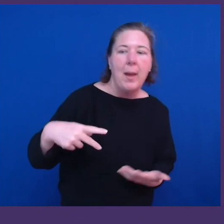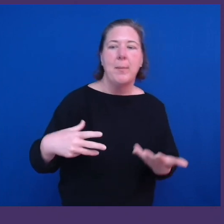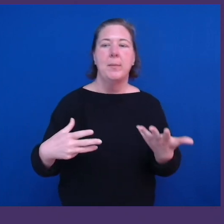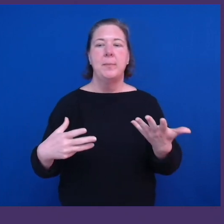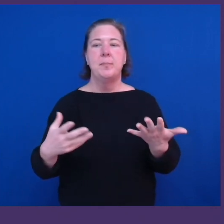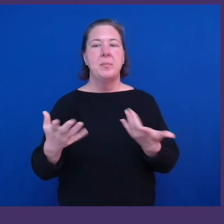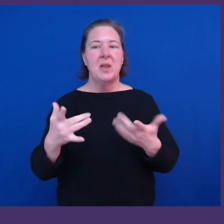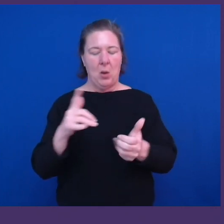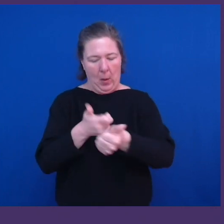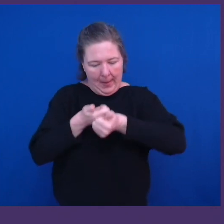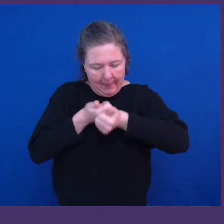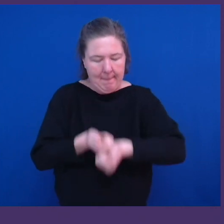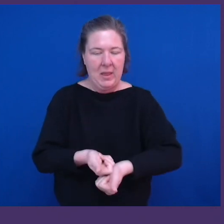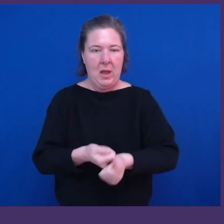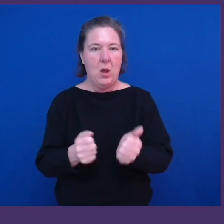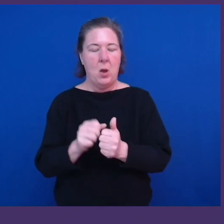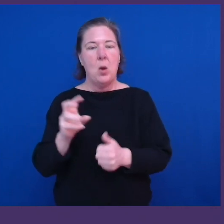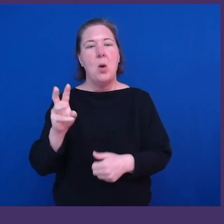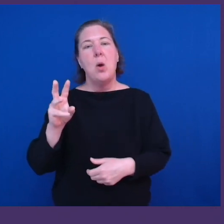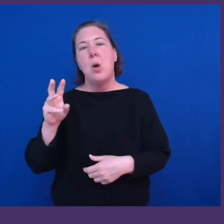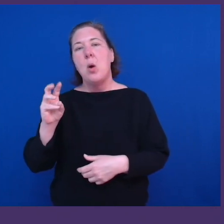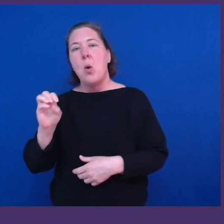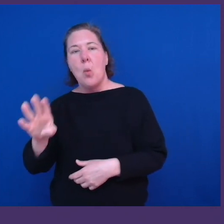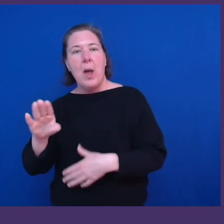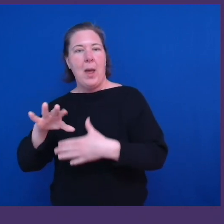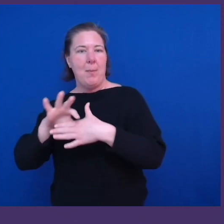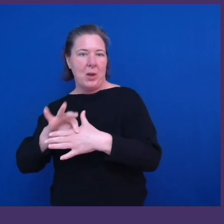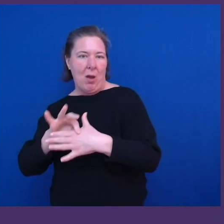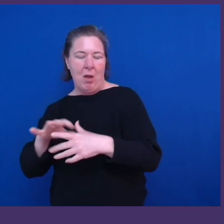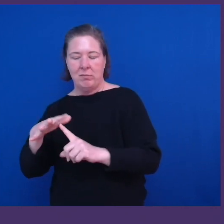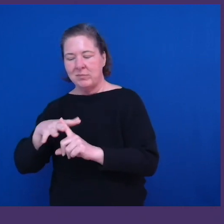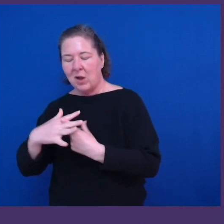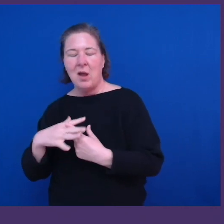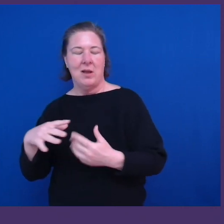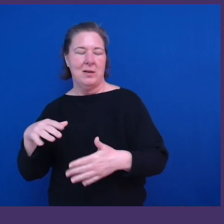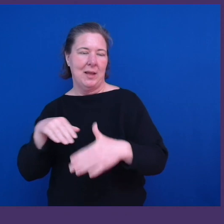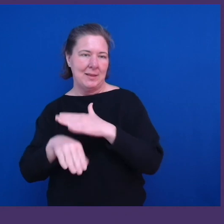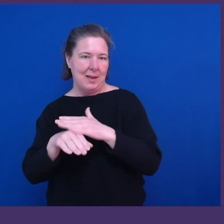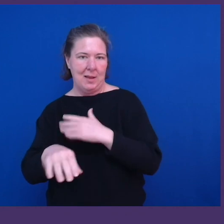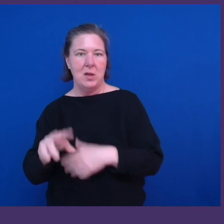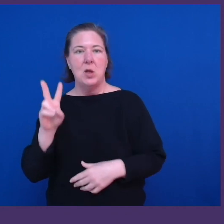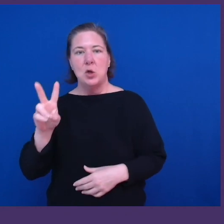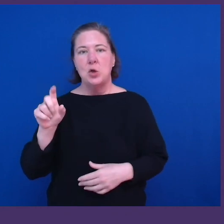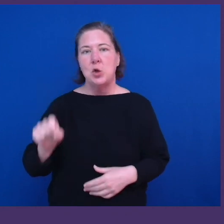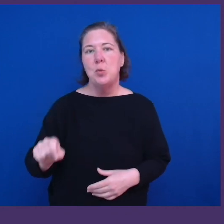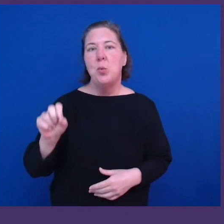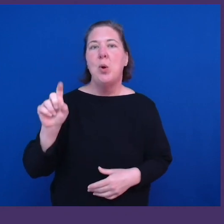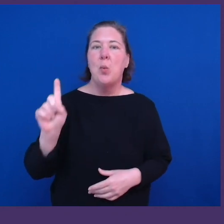with web content accessibility guidelines 2.1 AA.